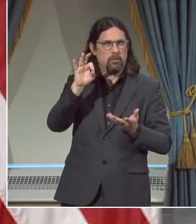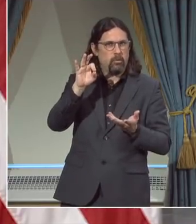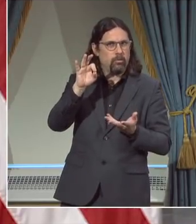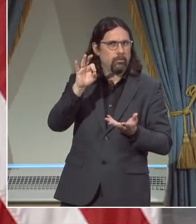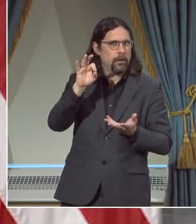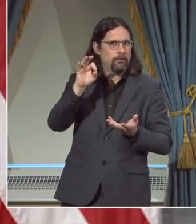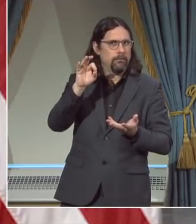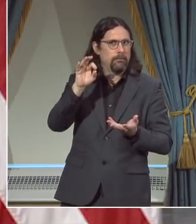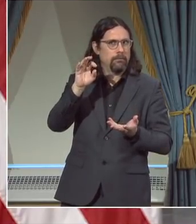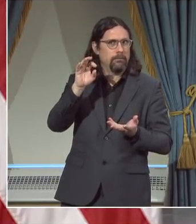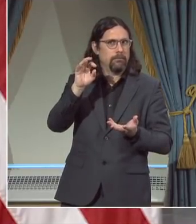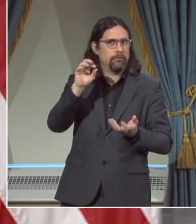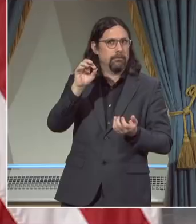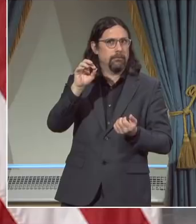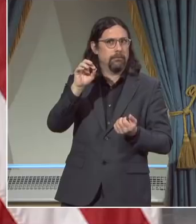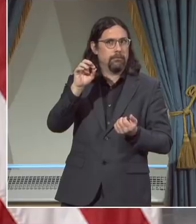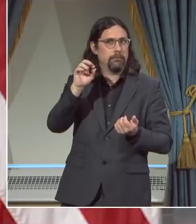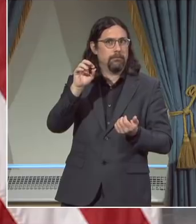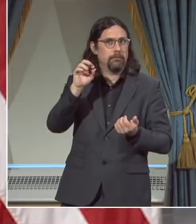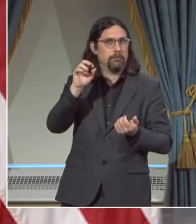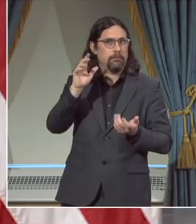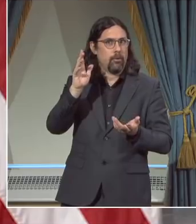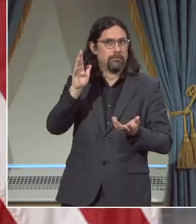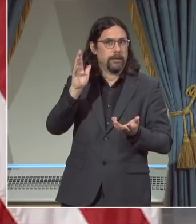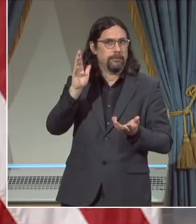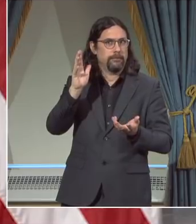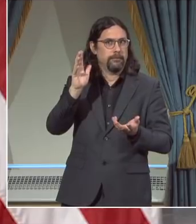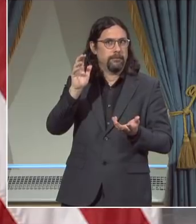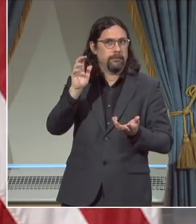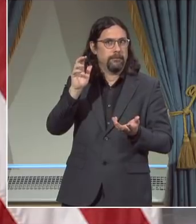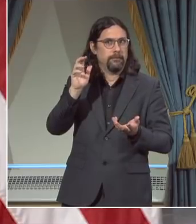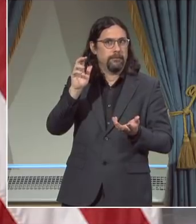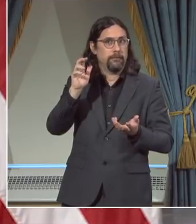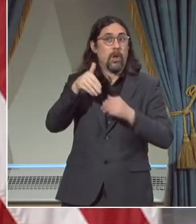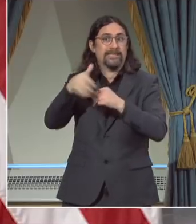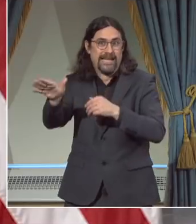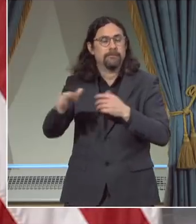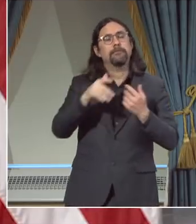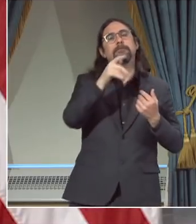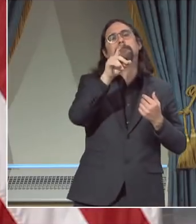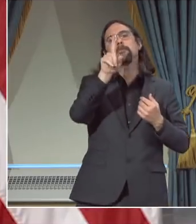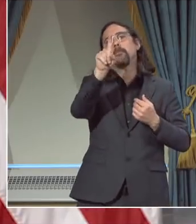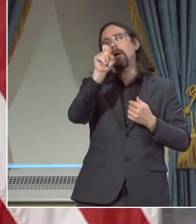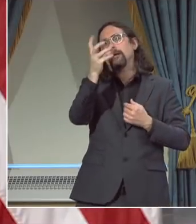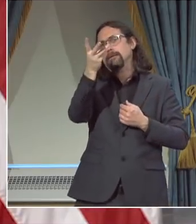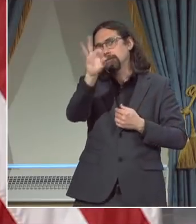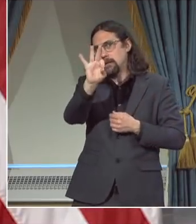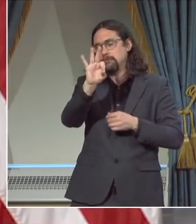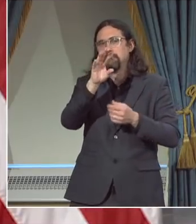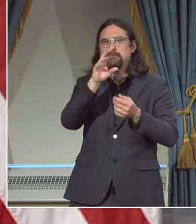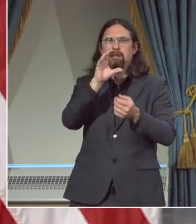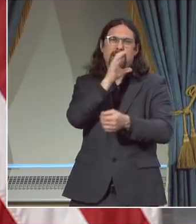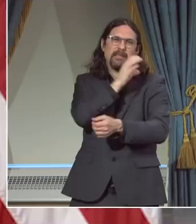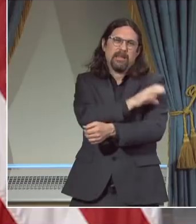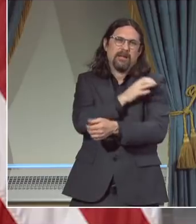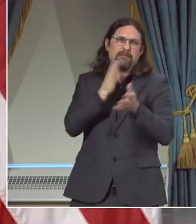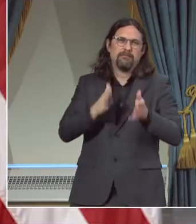RECENT DAYS, PHYSICIANS, NURSE PRACTITIONERS, AND PHYSICIAN ASISSTNTAS.